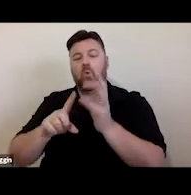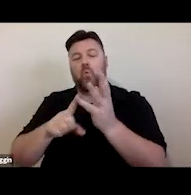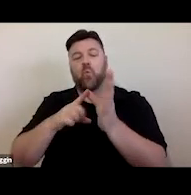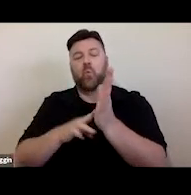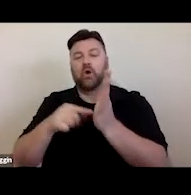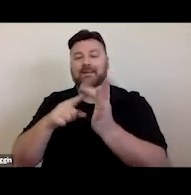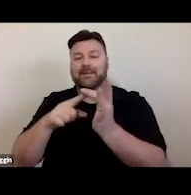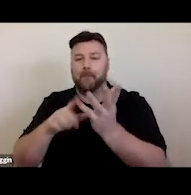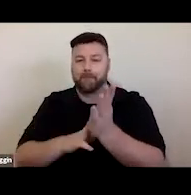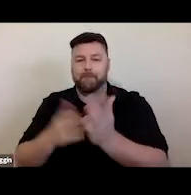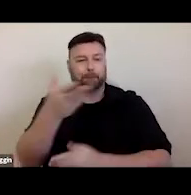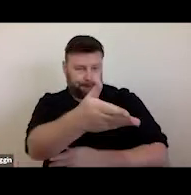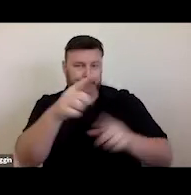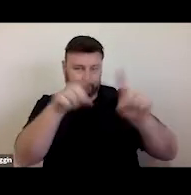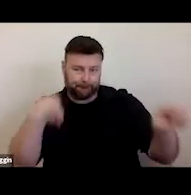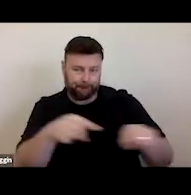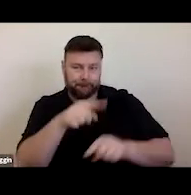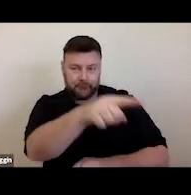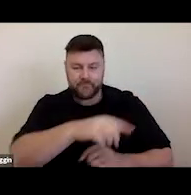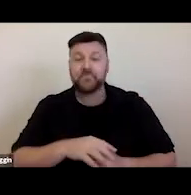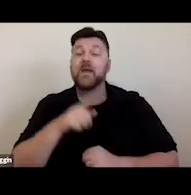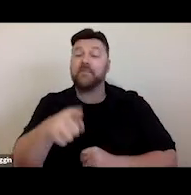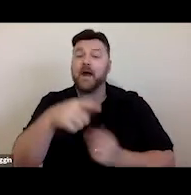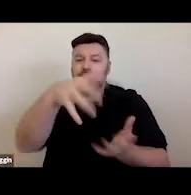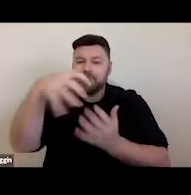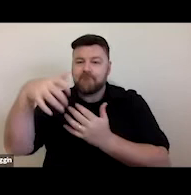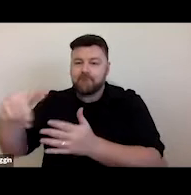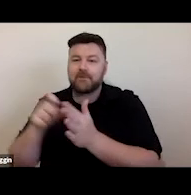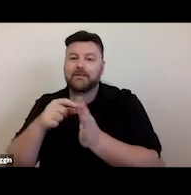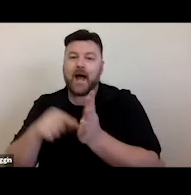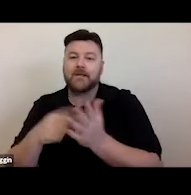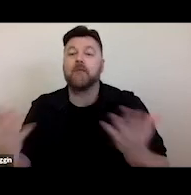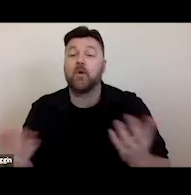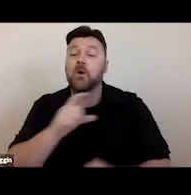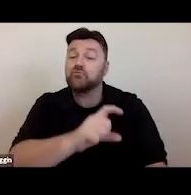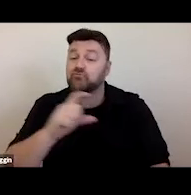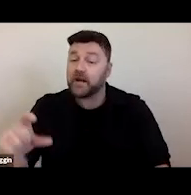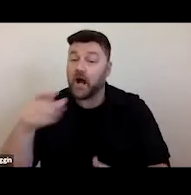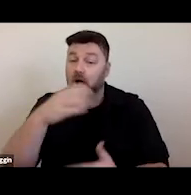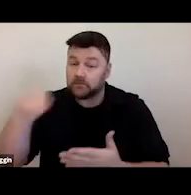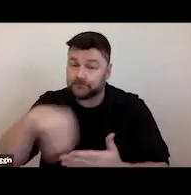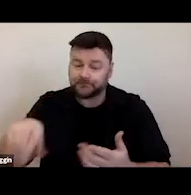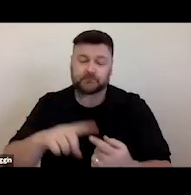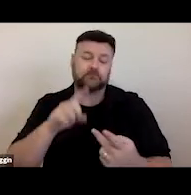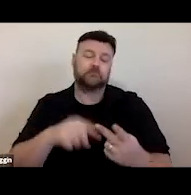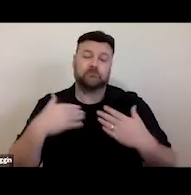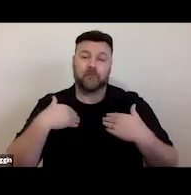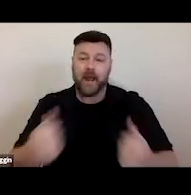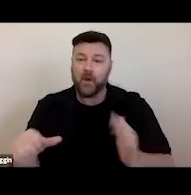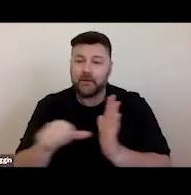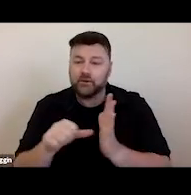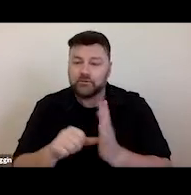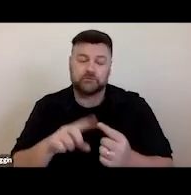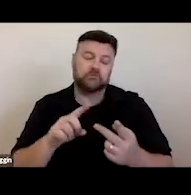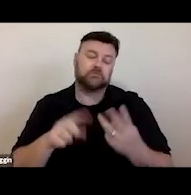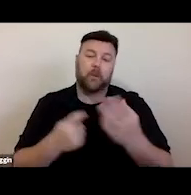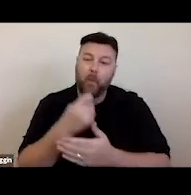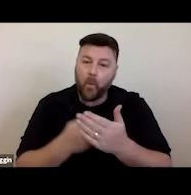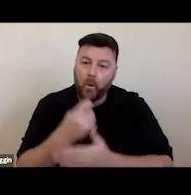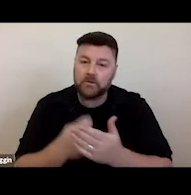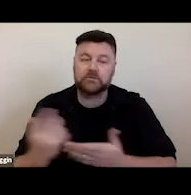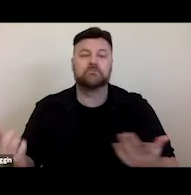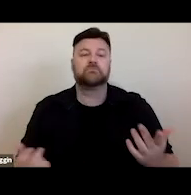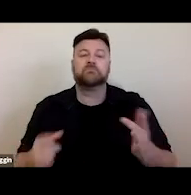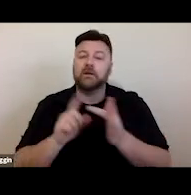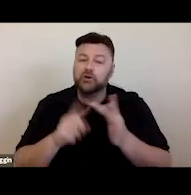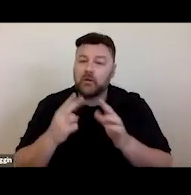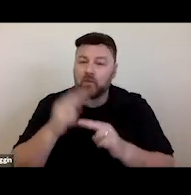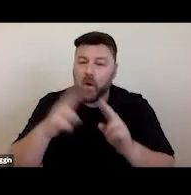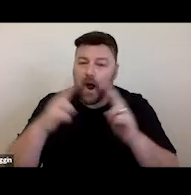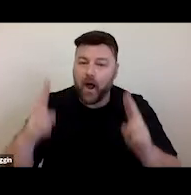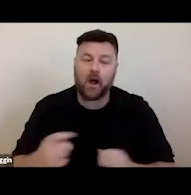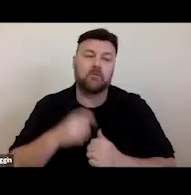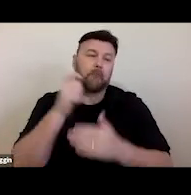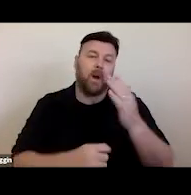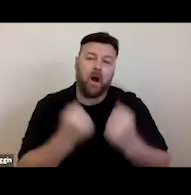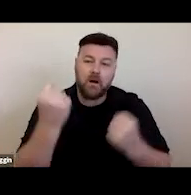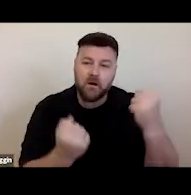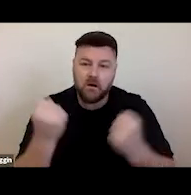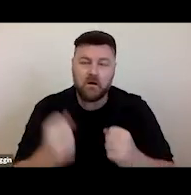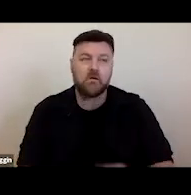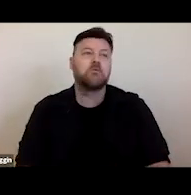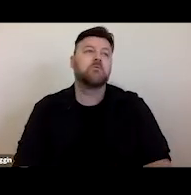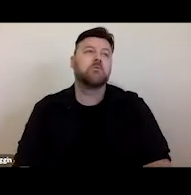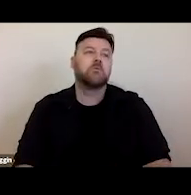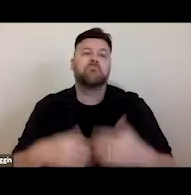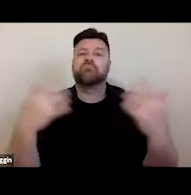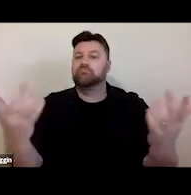collects all the data from credit cards, mortgages, insurances,